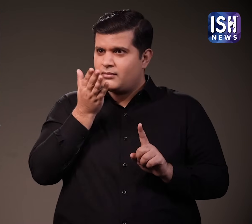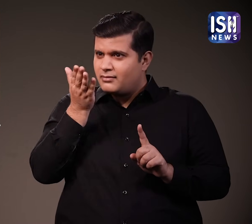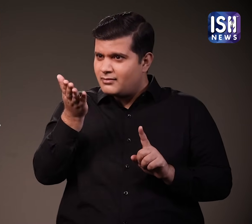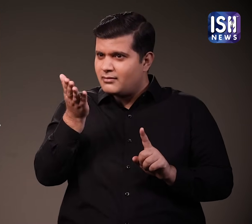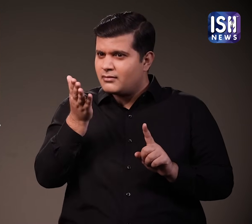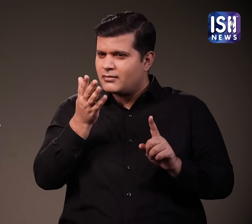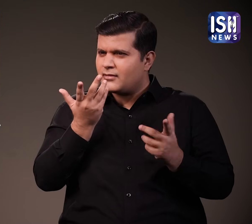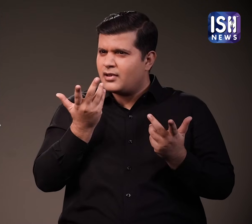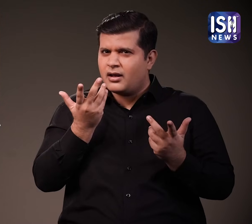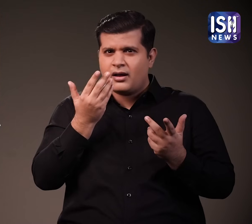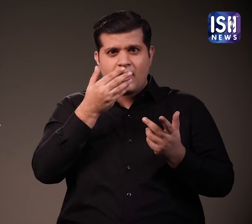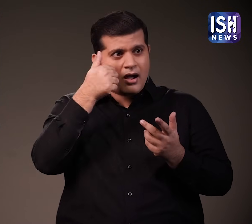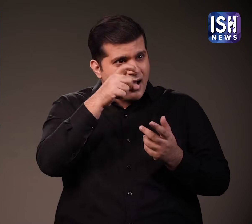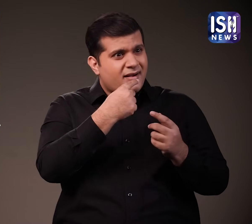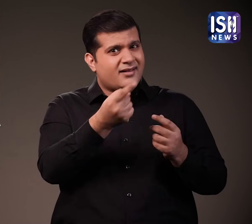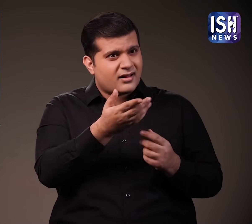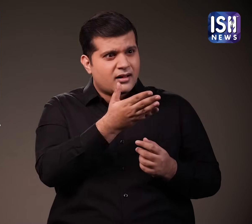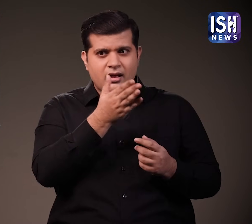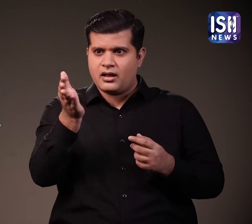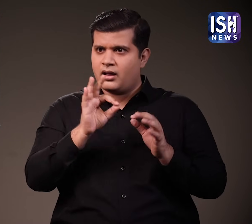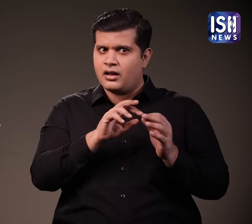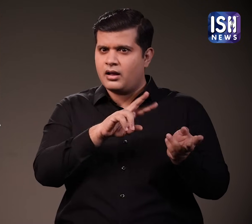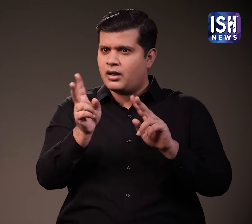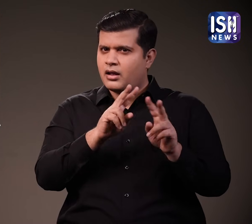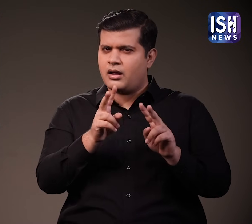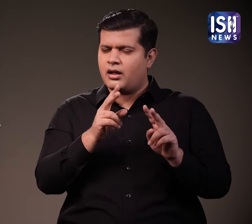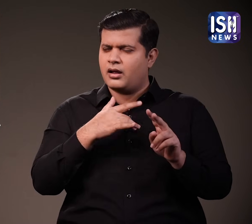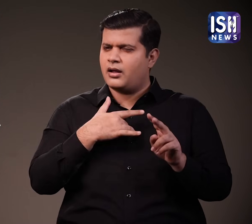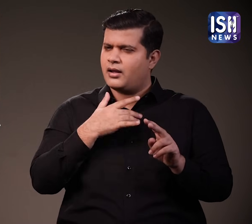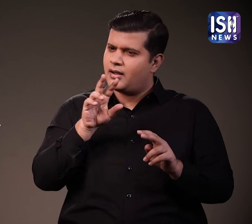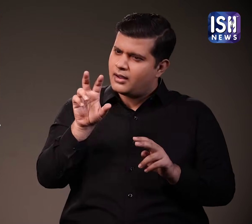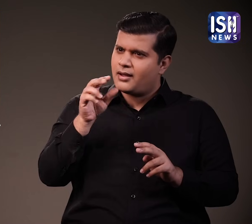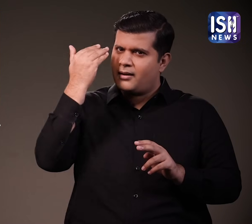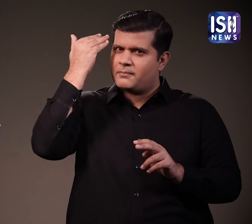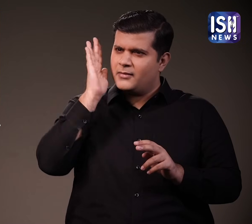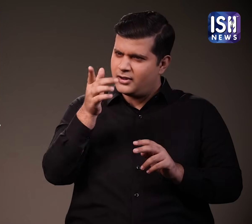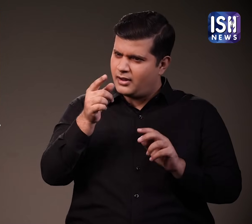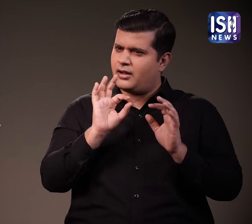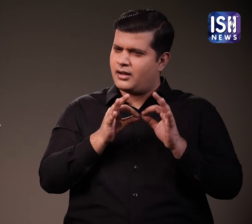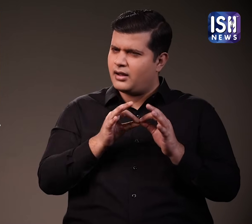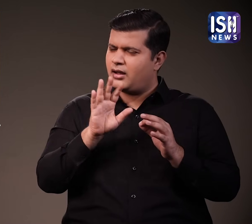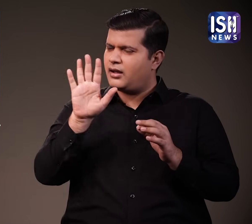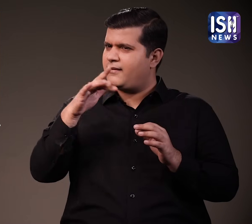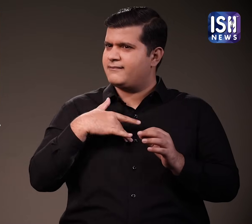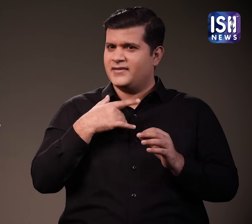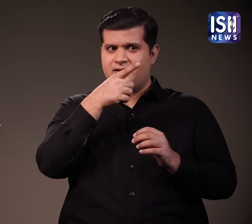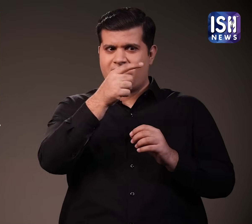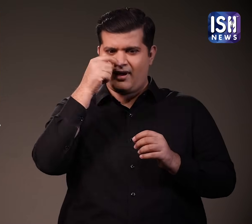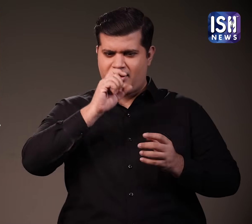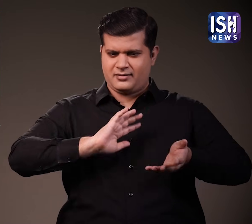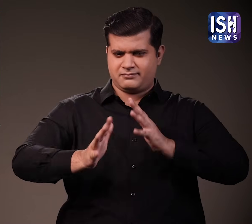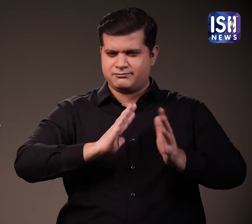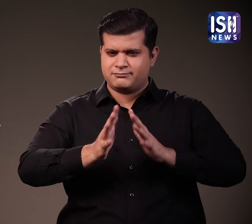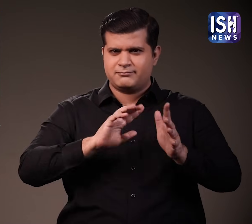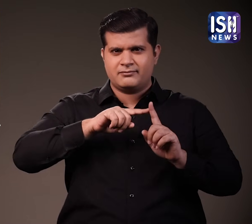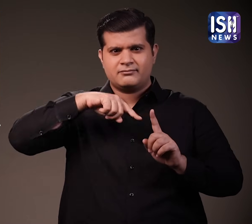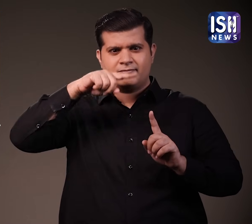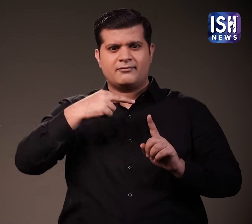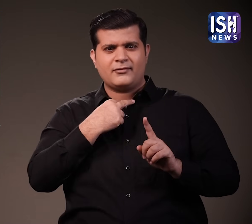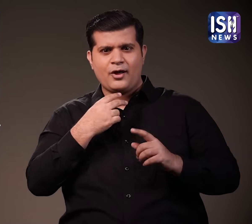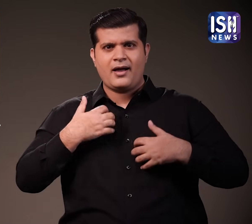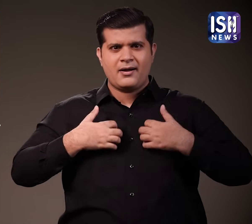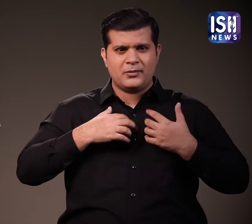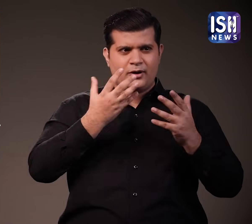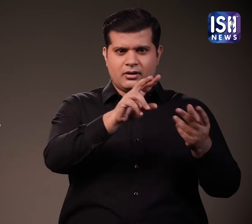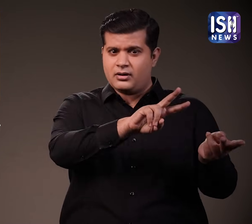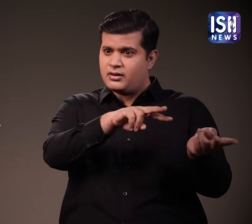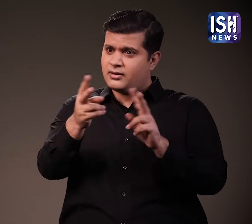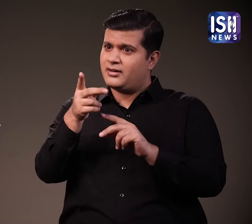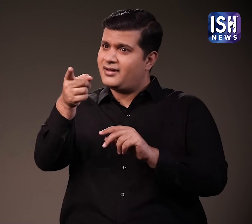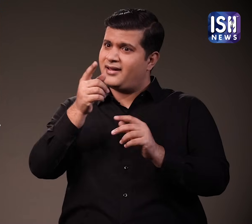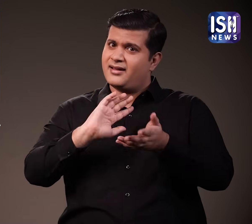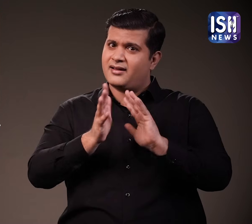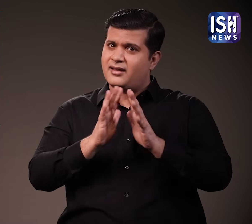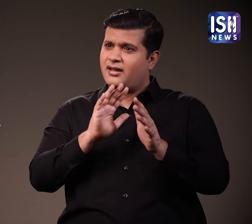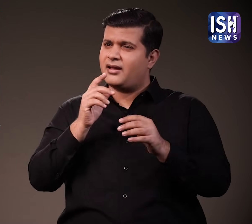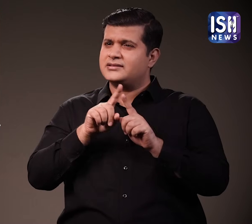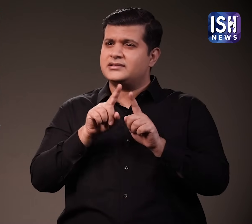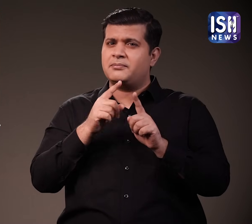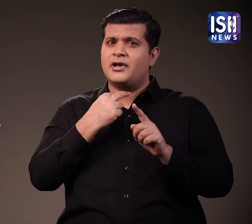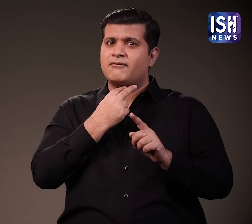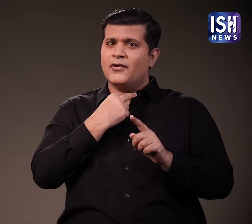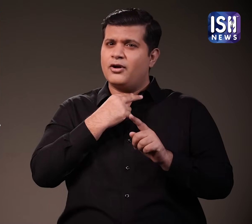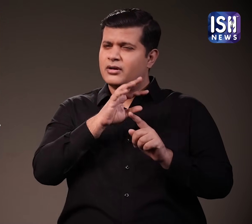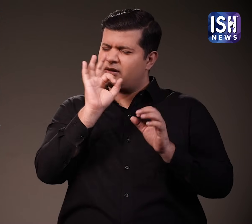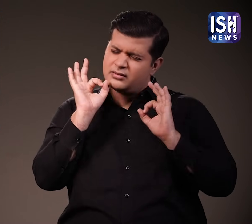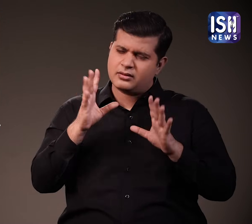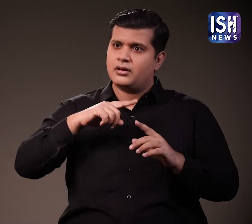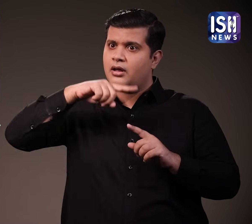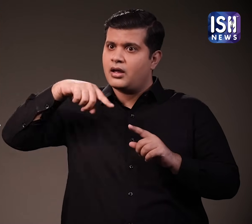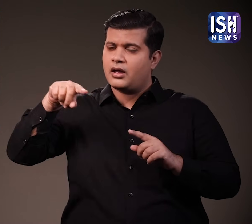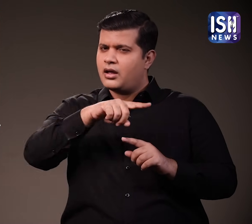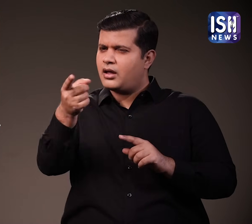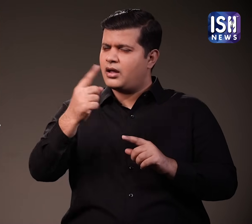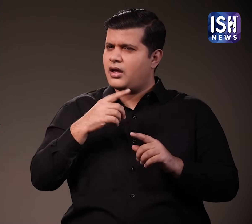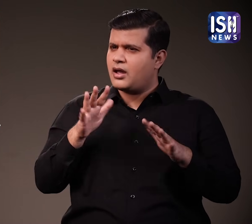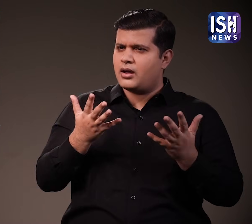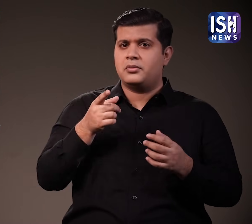When asked how she is able to accurately voice Aqil's emotions,